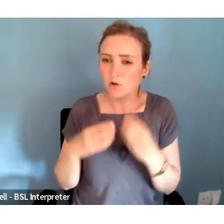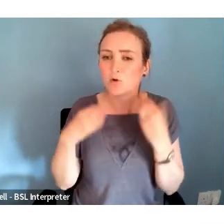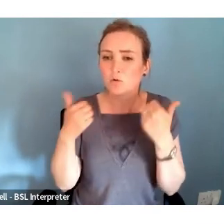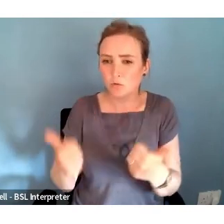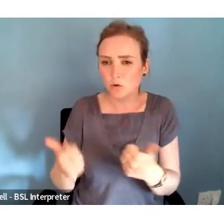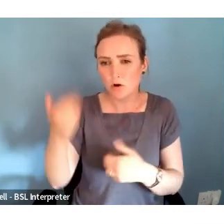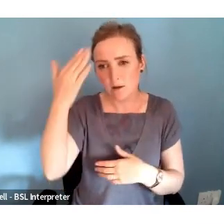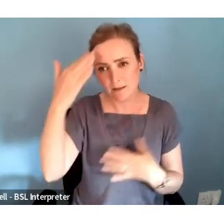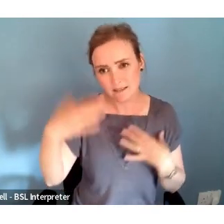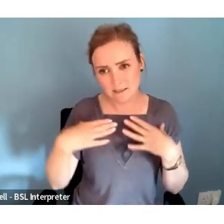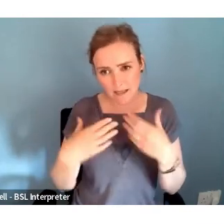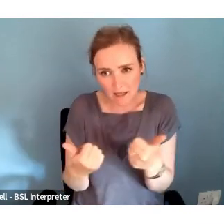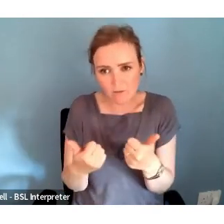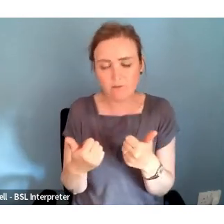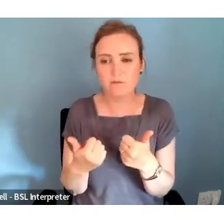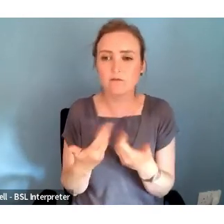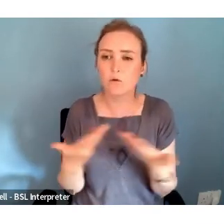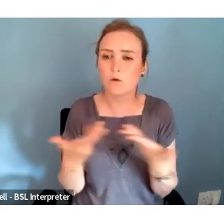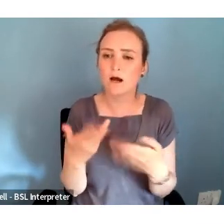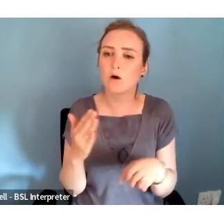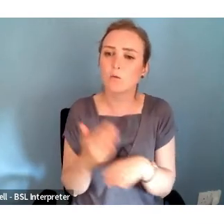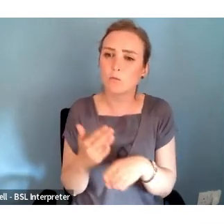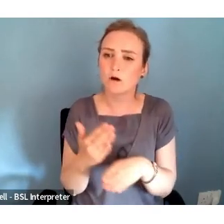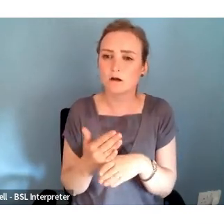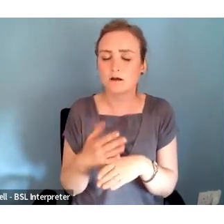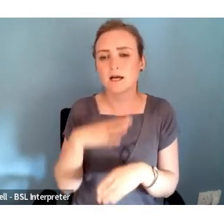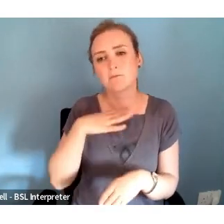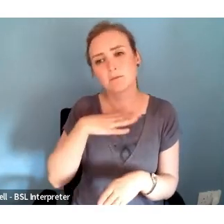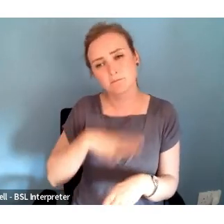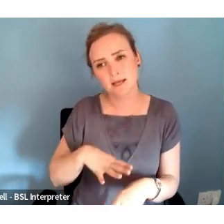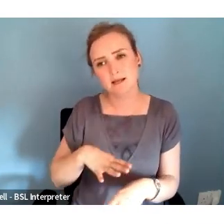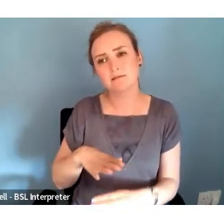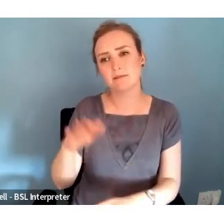in the workplace. We have been externally a credited at doing some of these